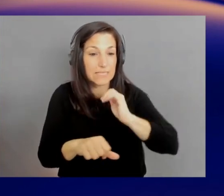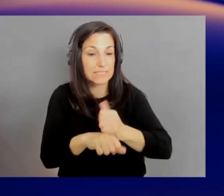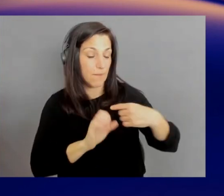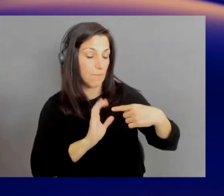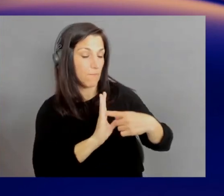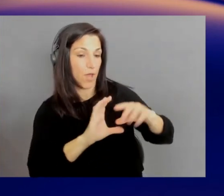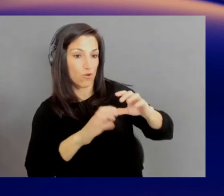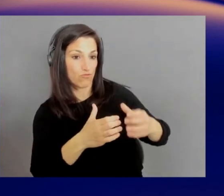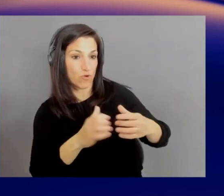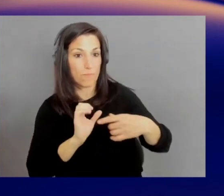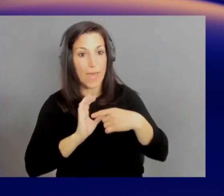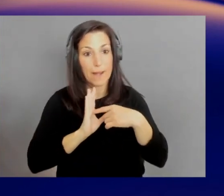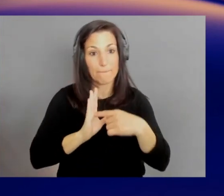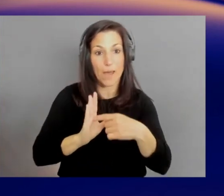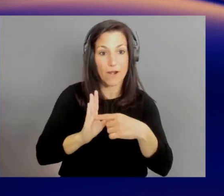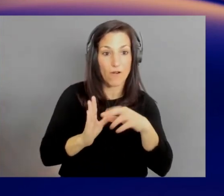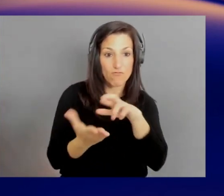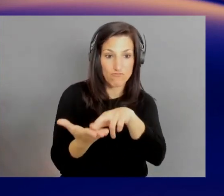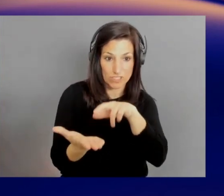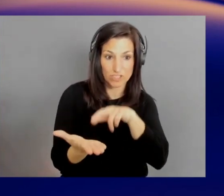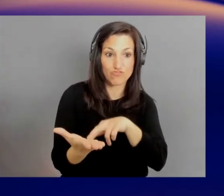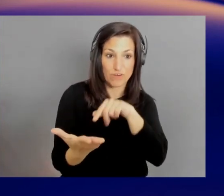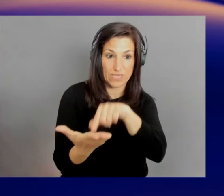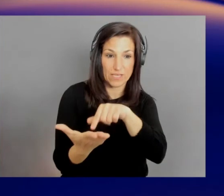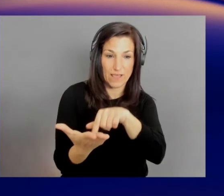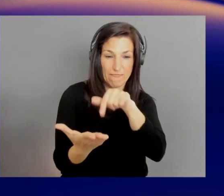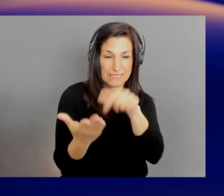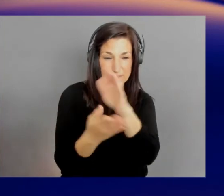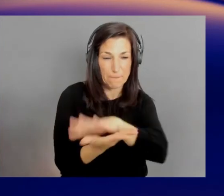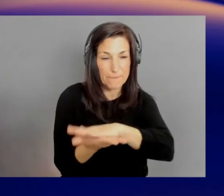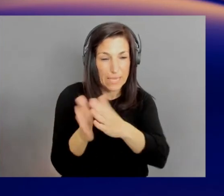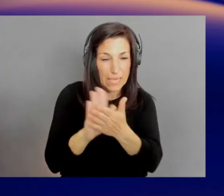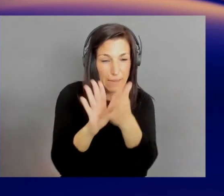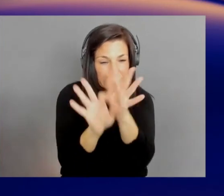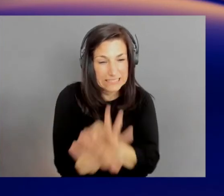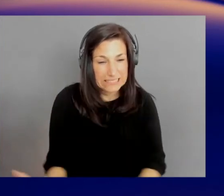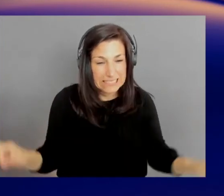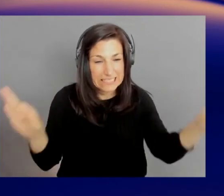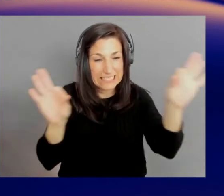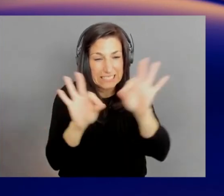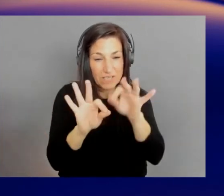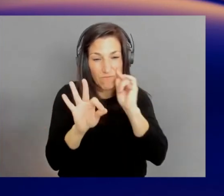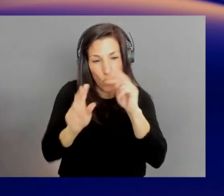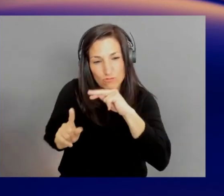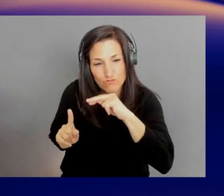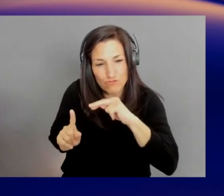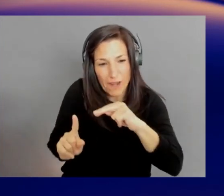So this is actually what becomes key to essentially tracking the model versions, right? At scale.